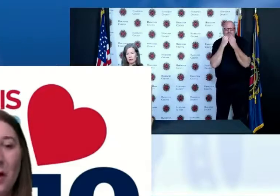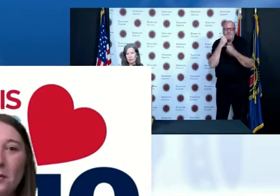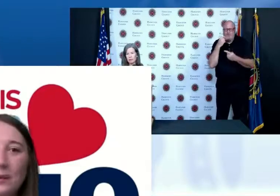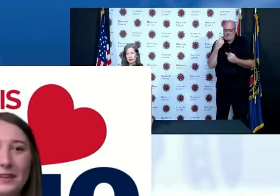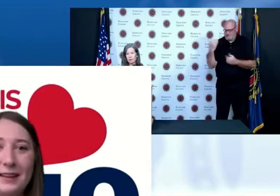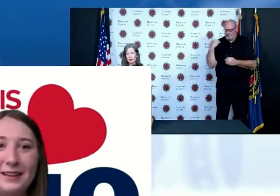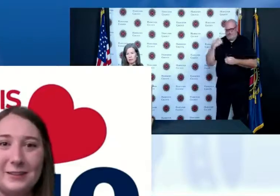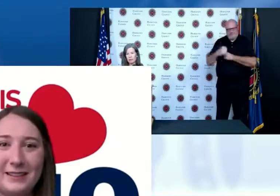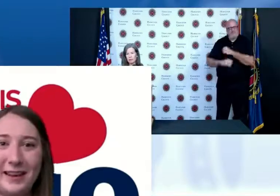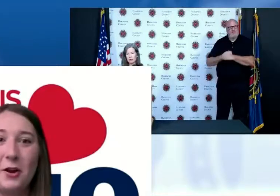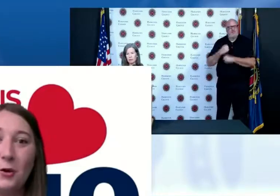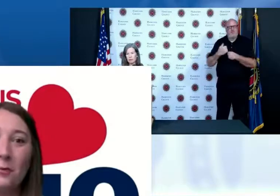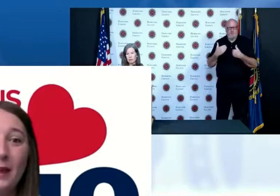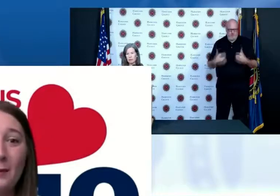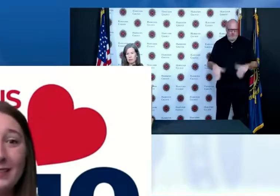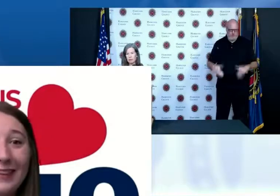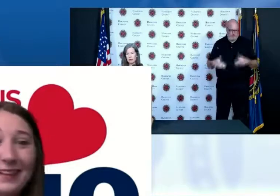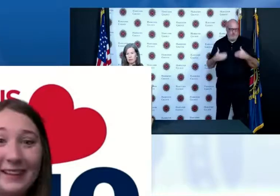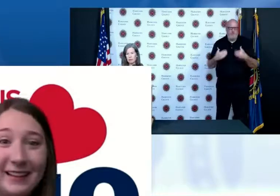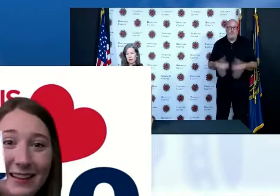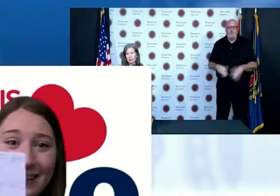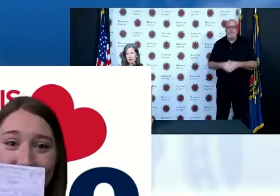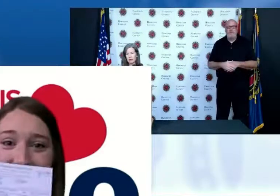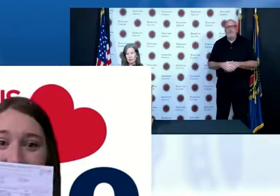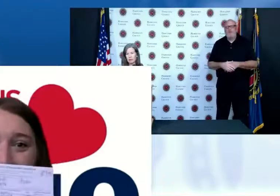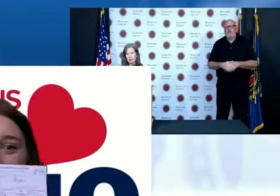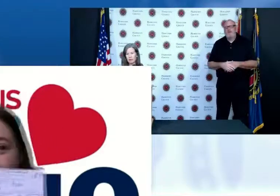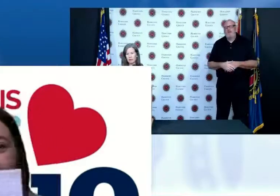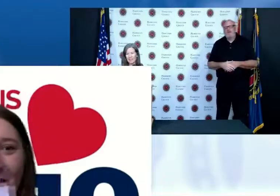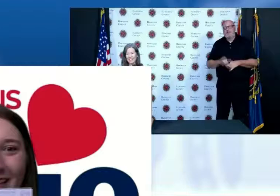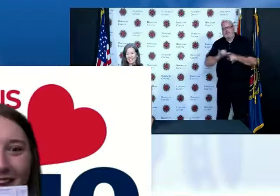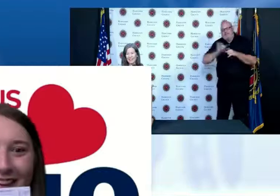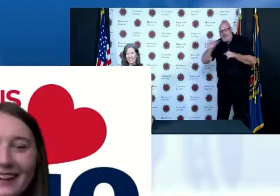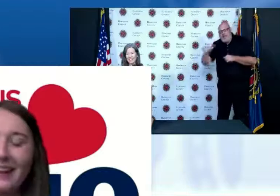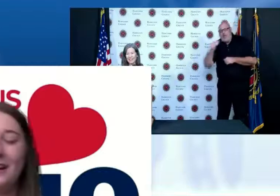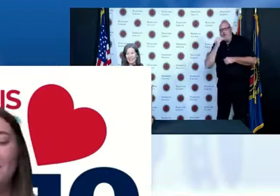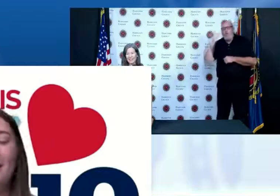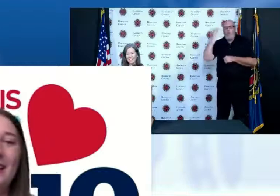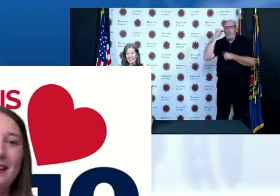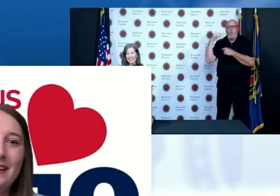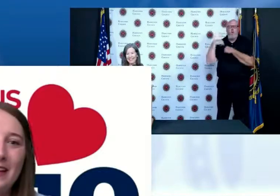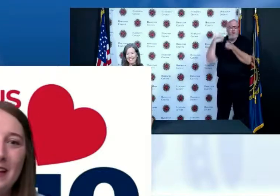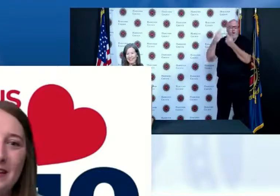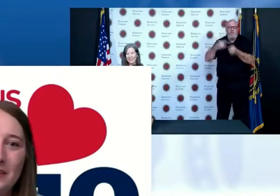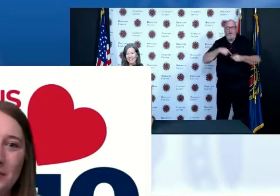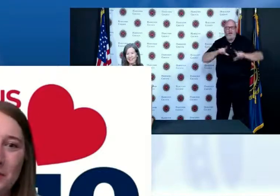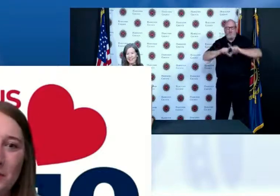all worth it you know staying home being able to get this a little card here and and to